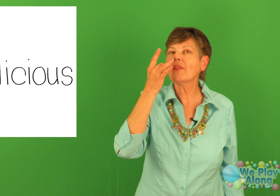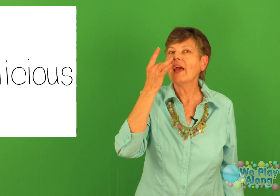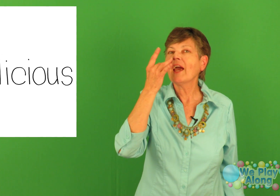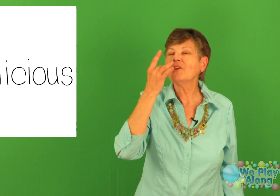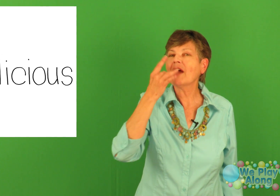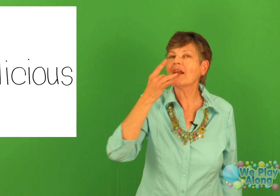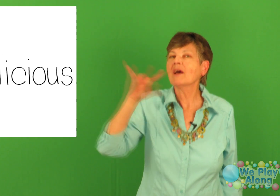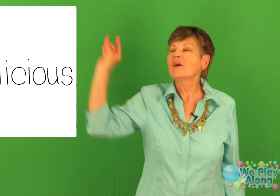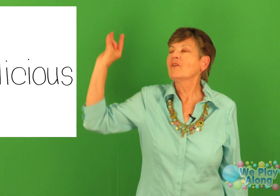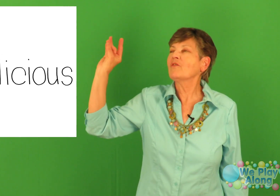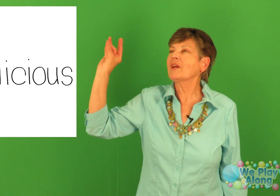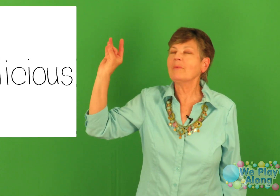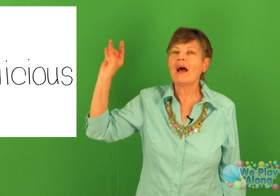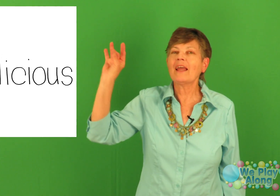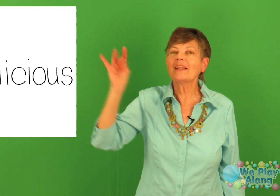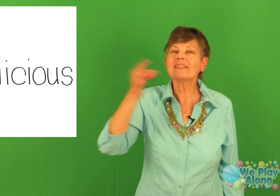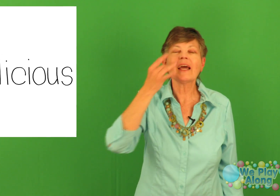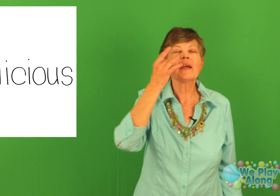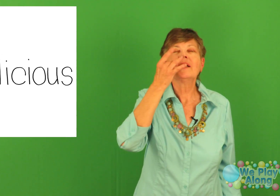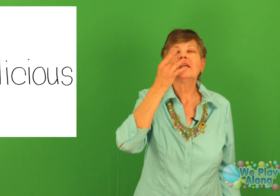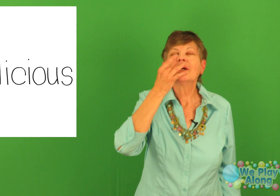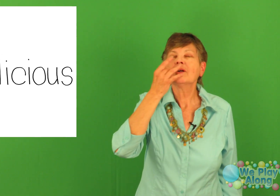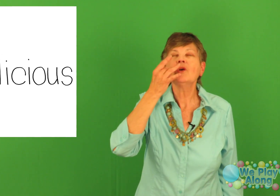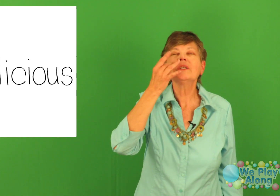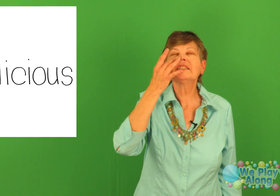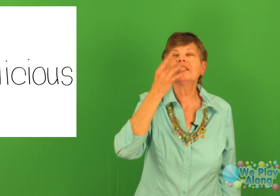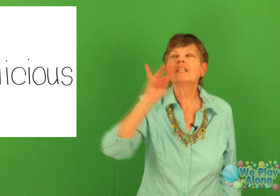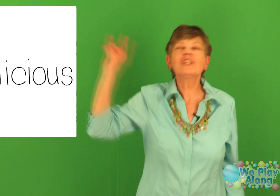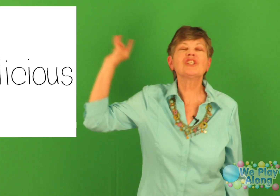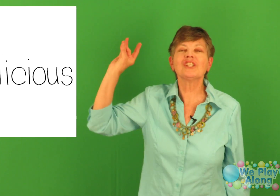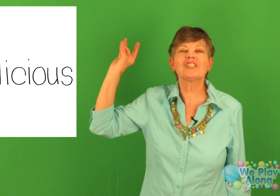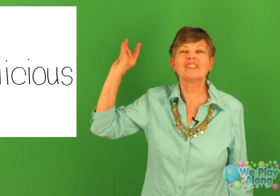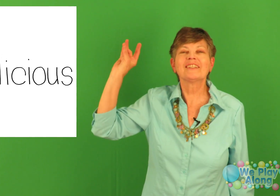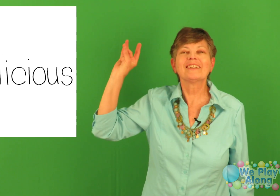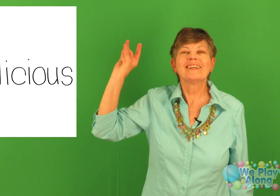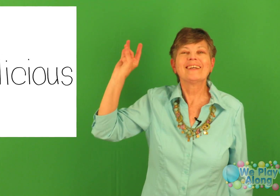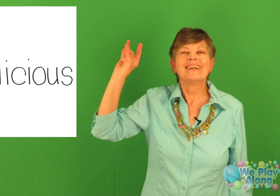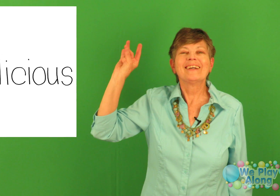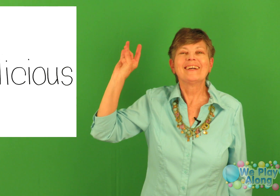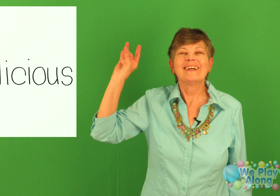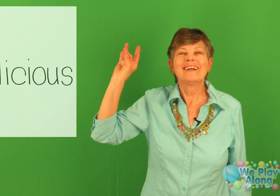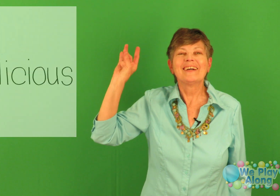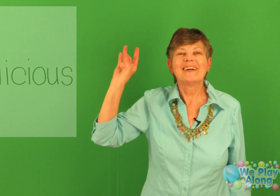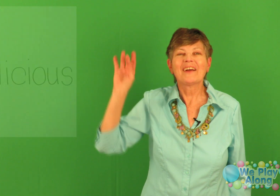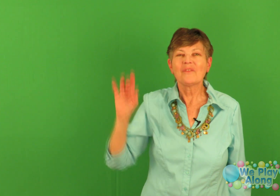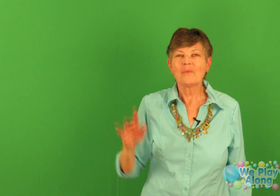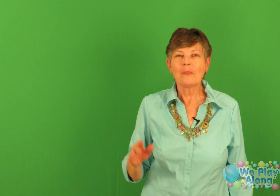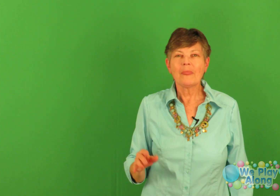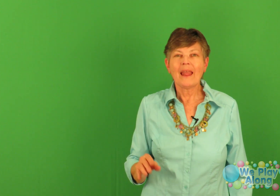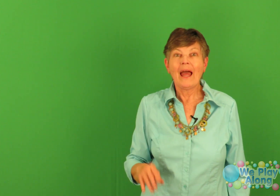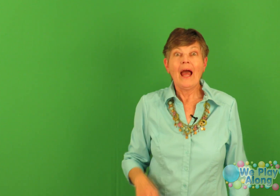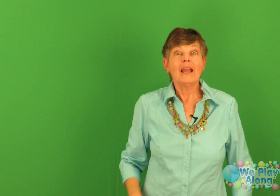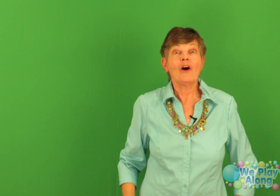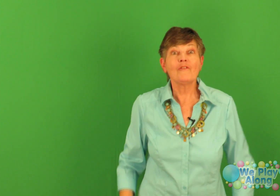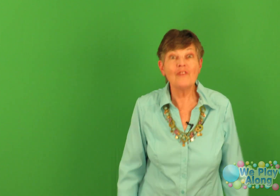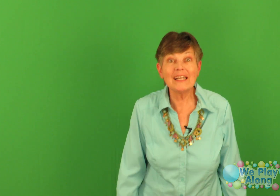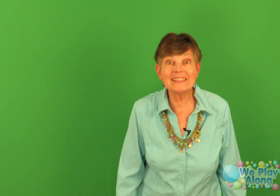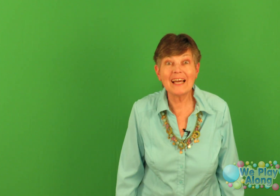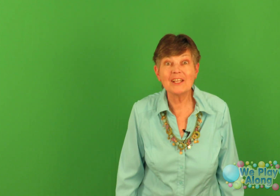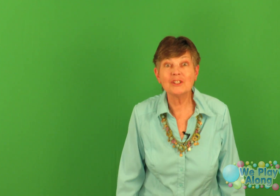and you kind of fling them out like this like oh it's delicious now a fun sign to